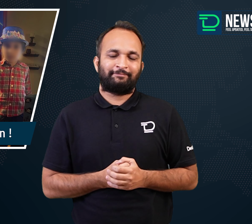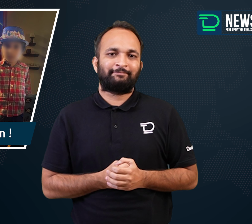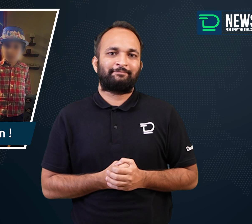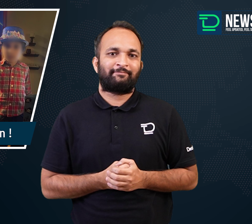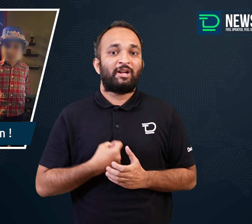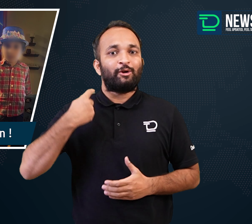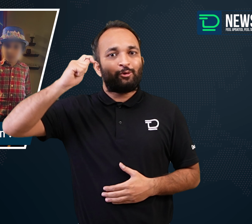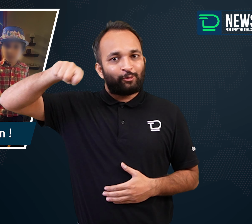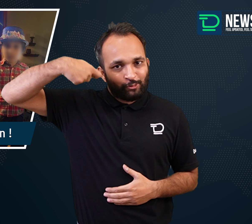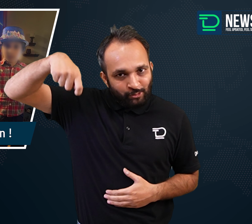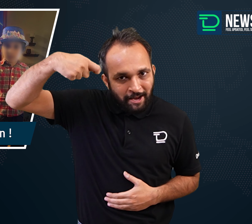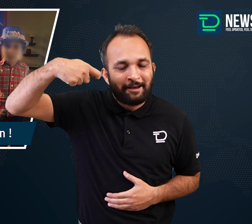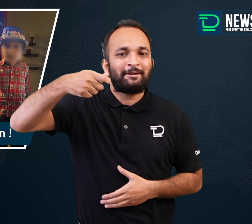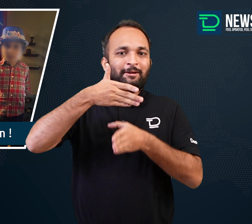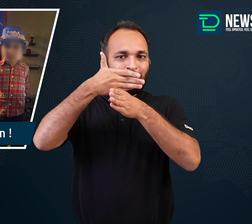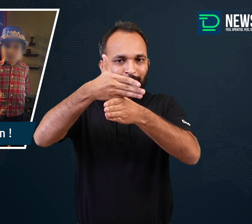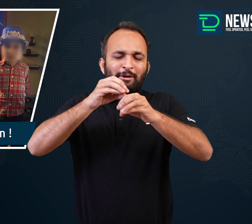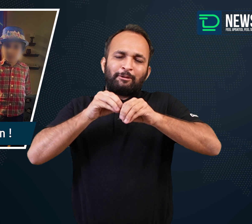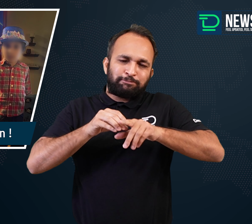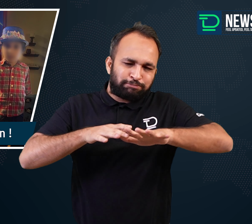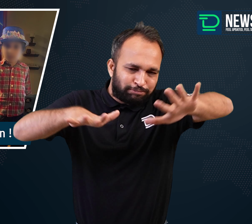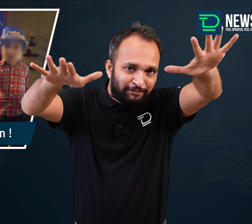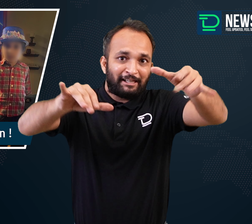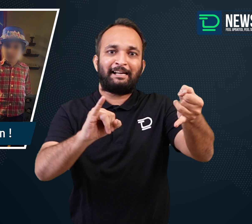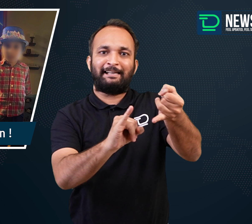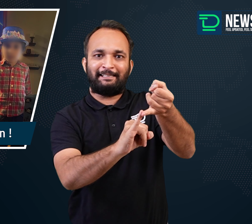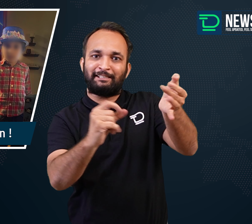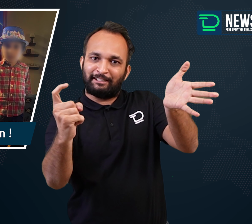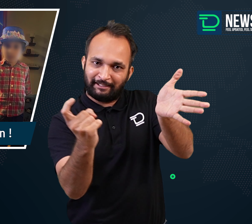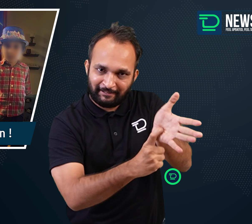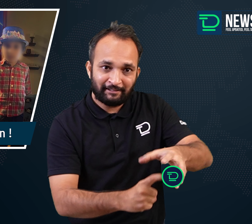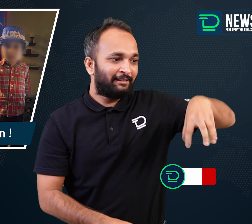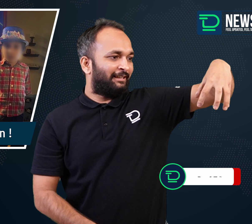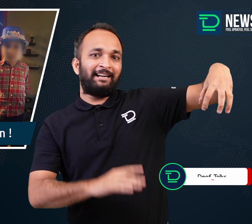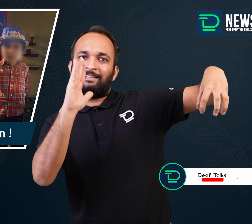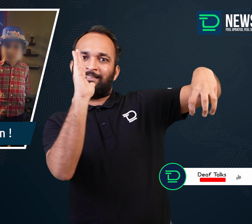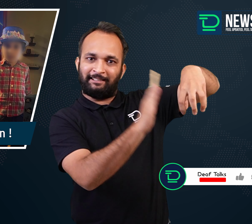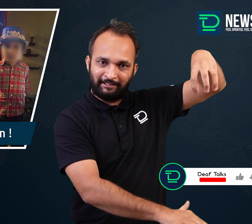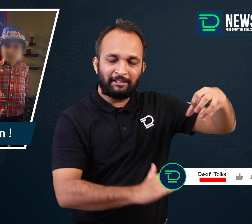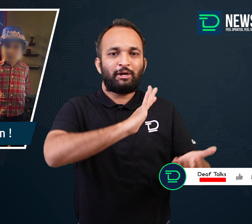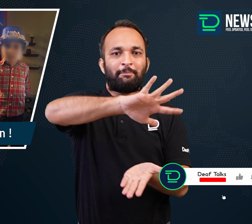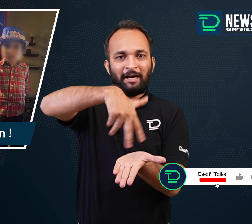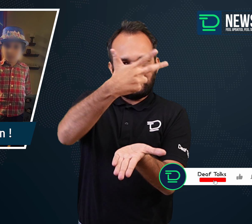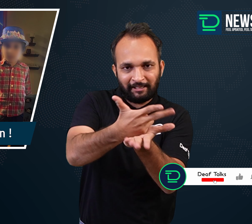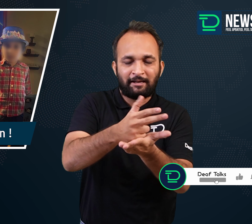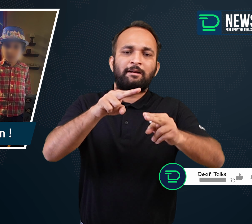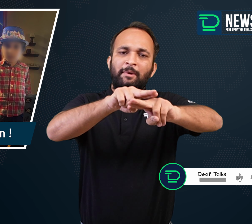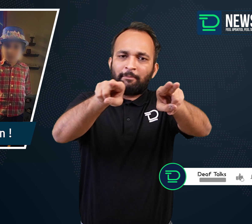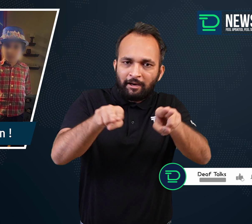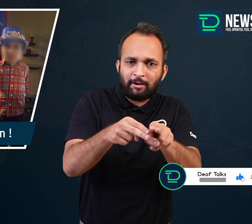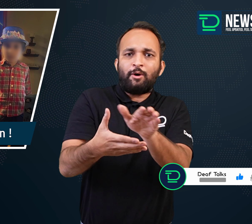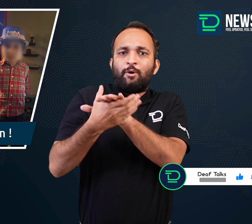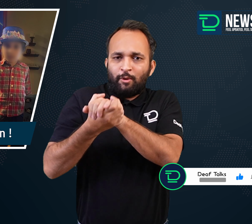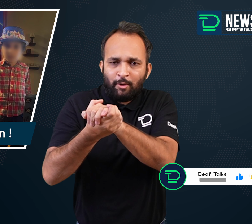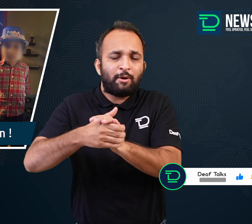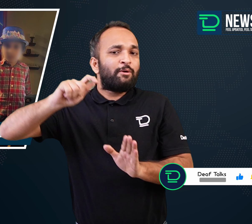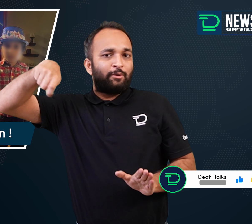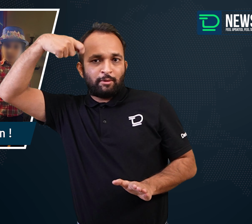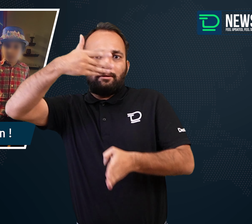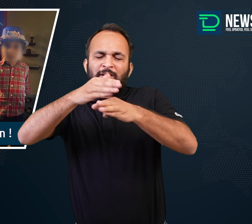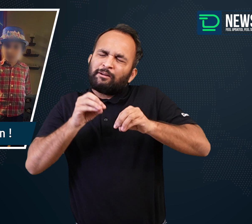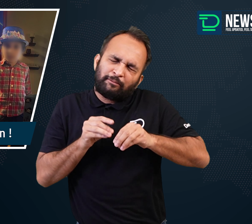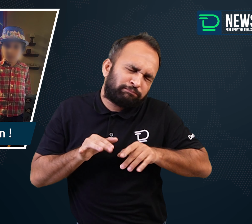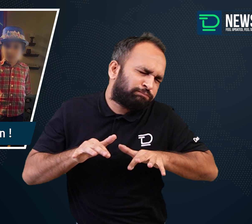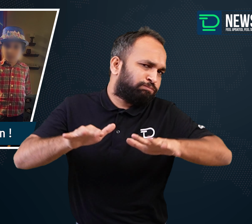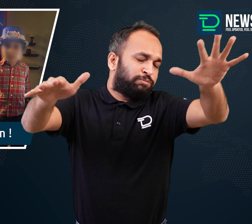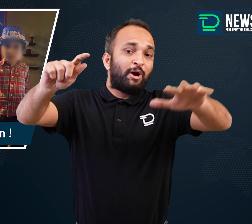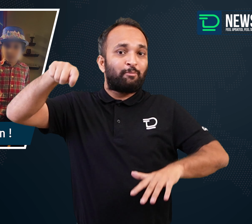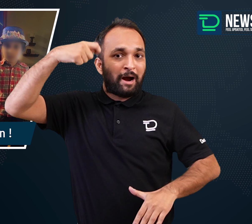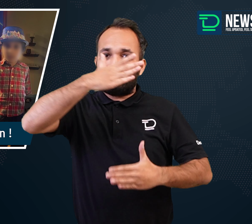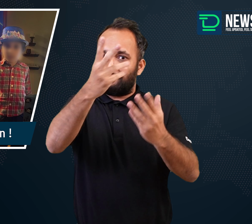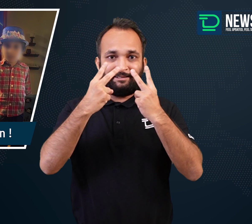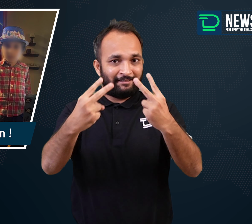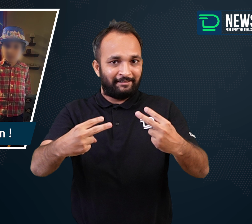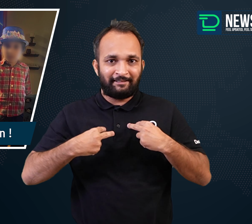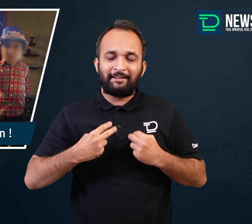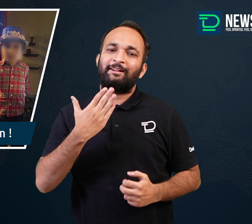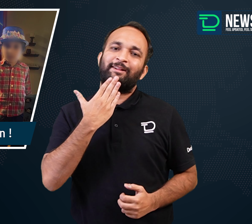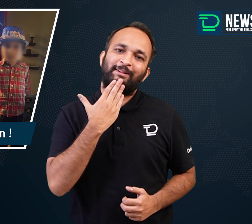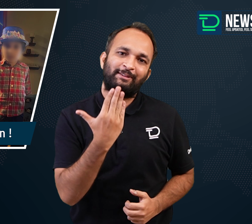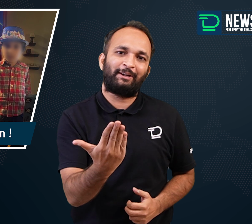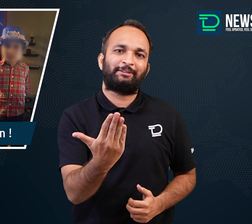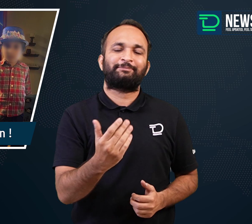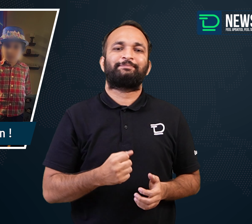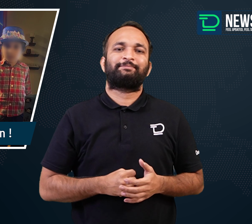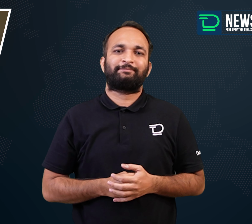Subscribe to Deaf Talks and share with others. Thanks for watching the video.